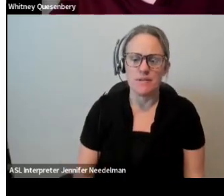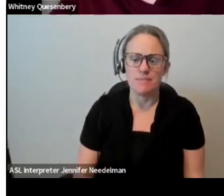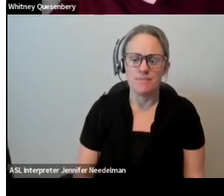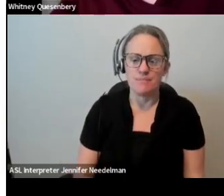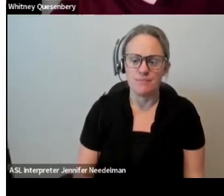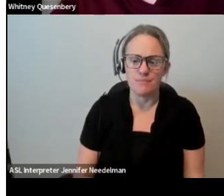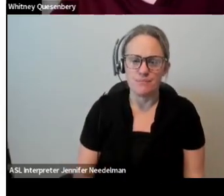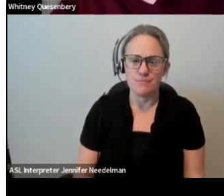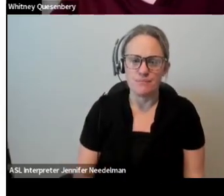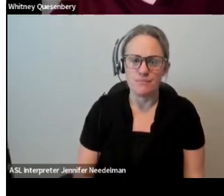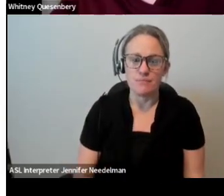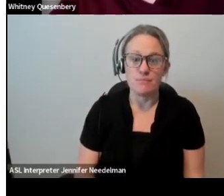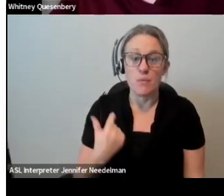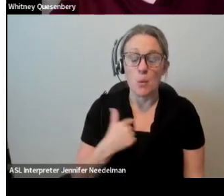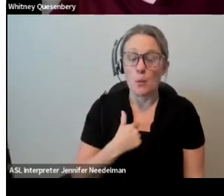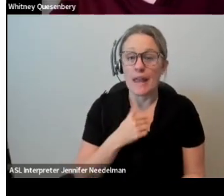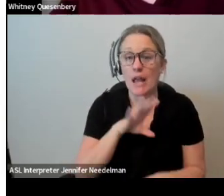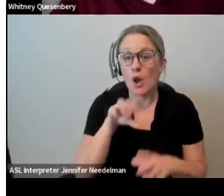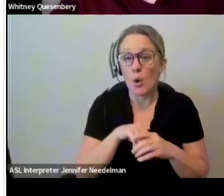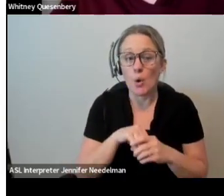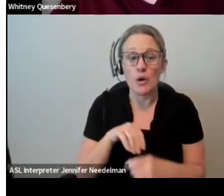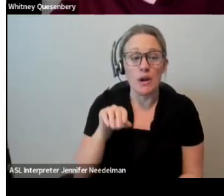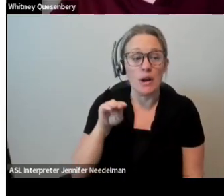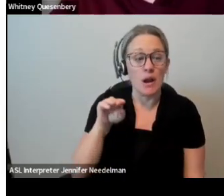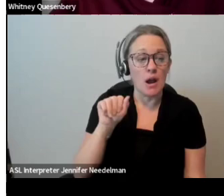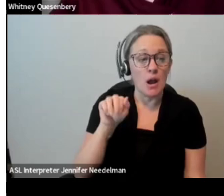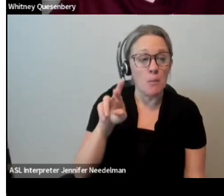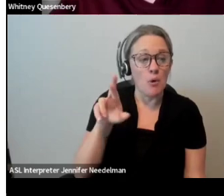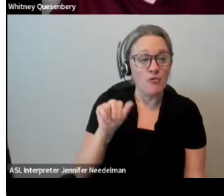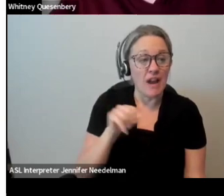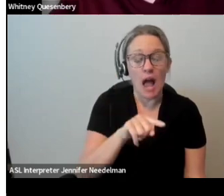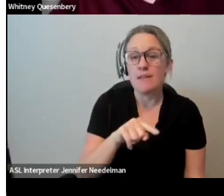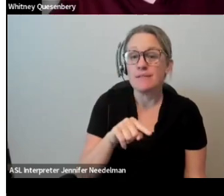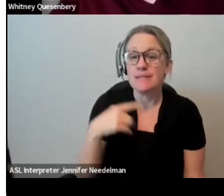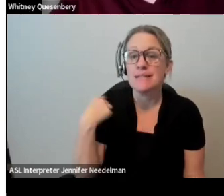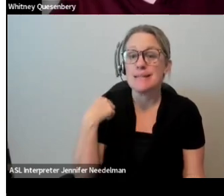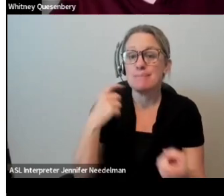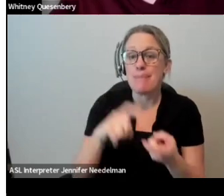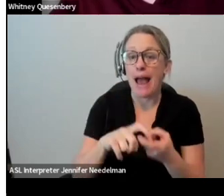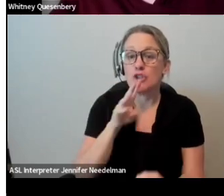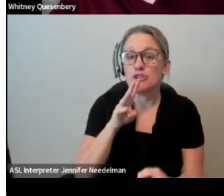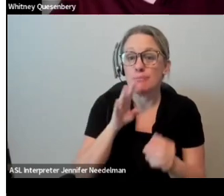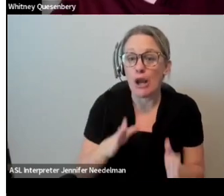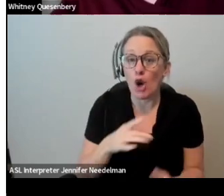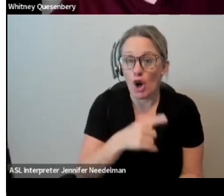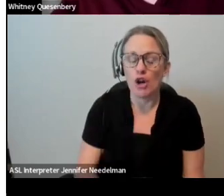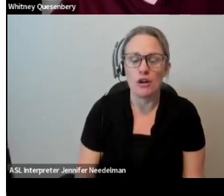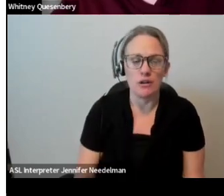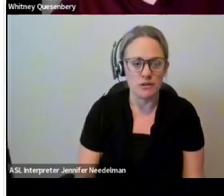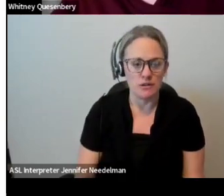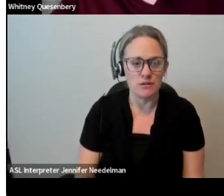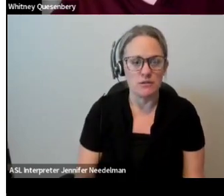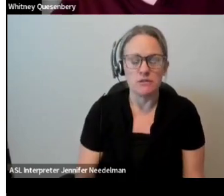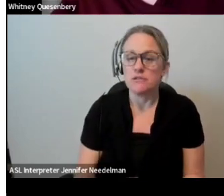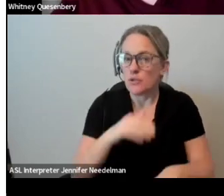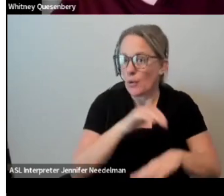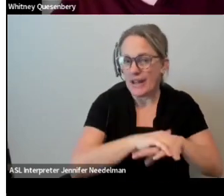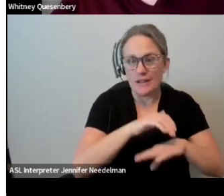We also included Maria as a Spanish speaker, and so we included someone whose English is not their first language.